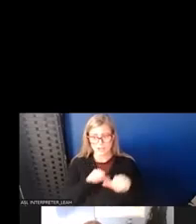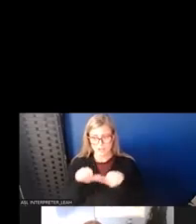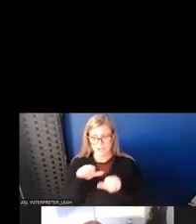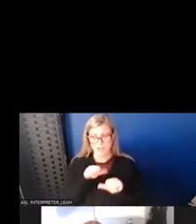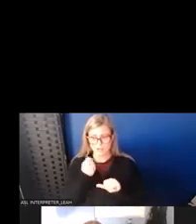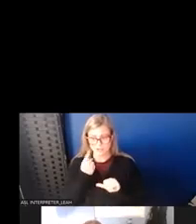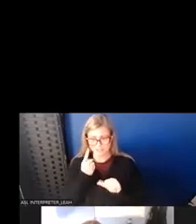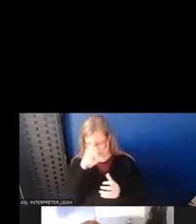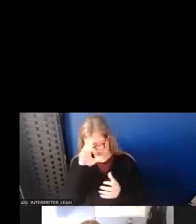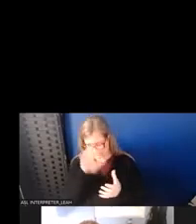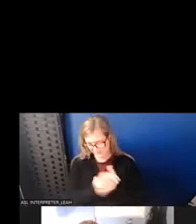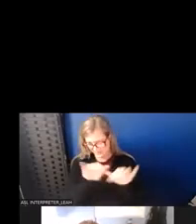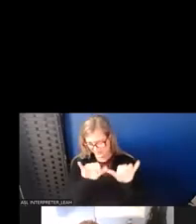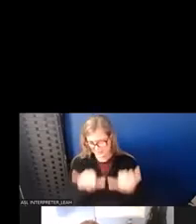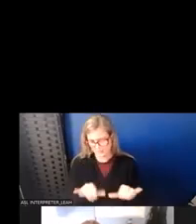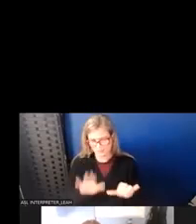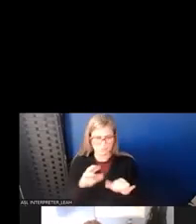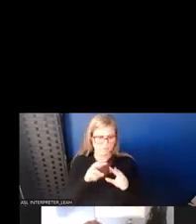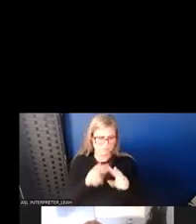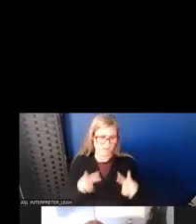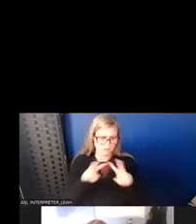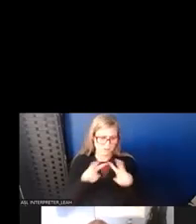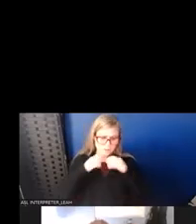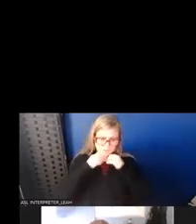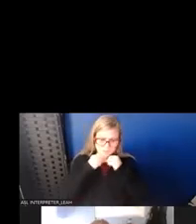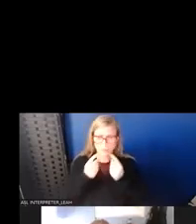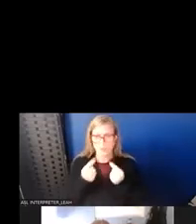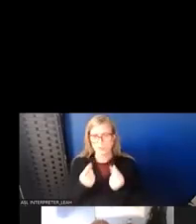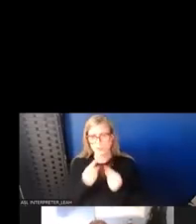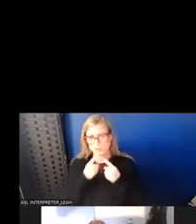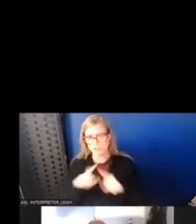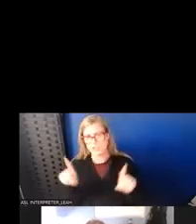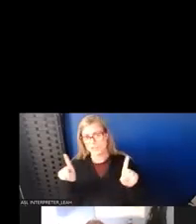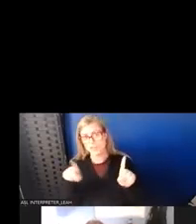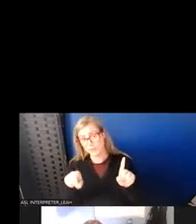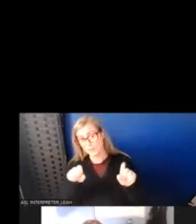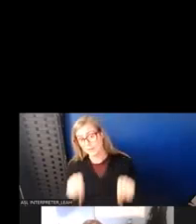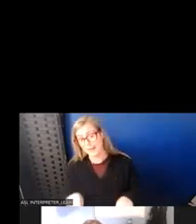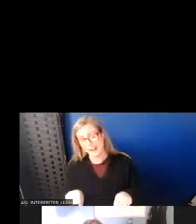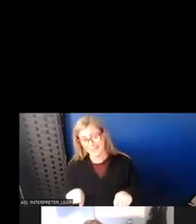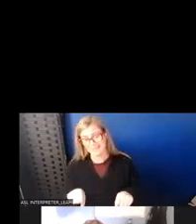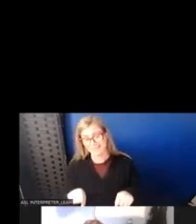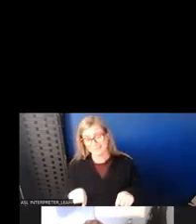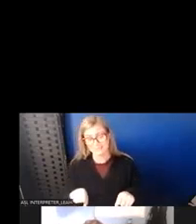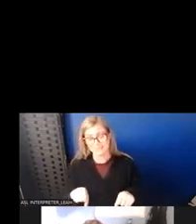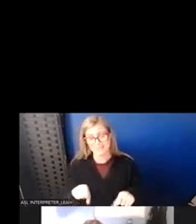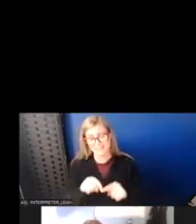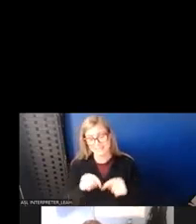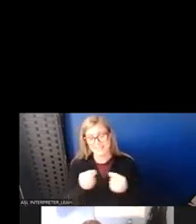your values, what you want to achieve, you are able as a team to really build trust.